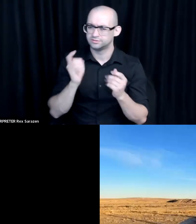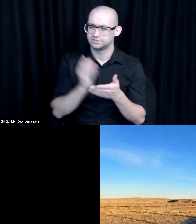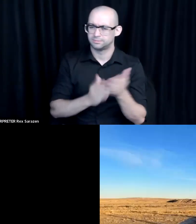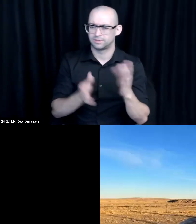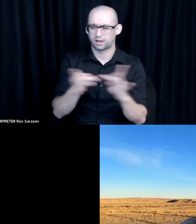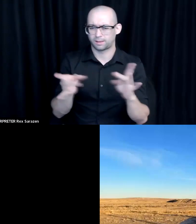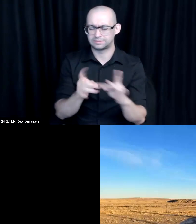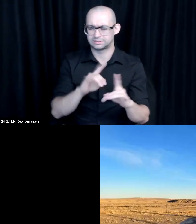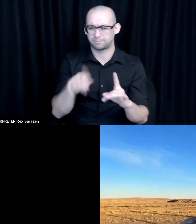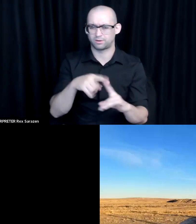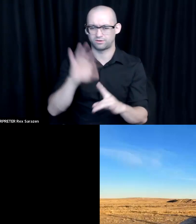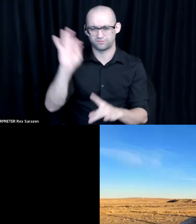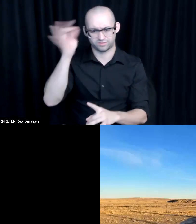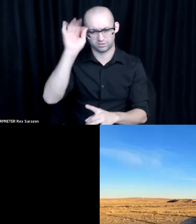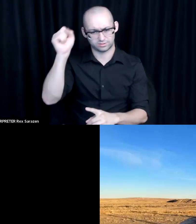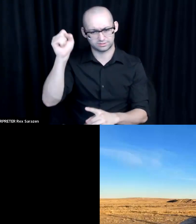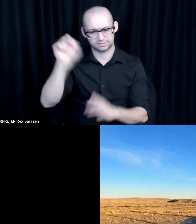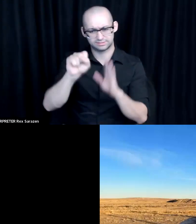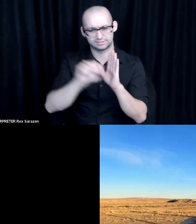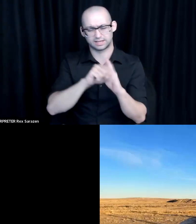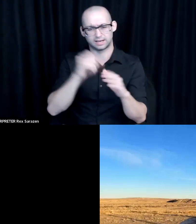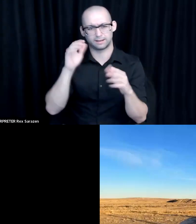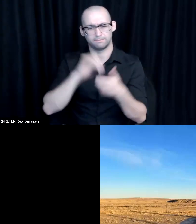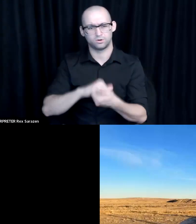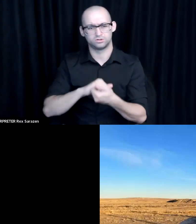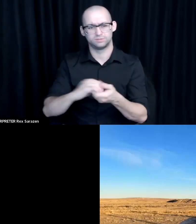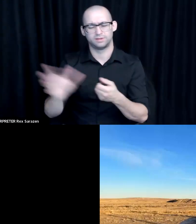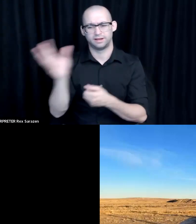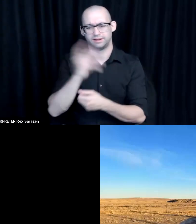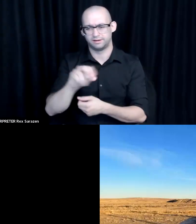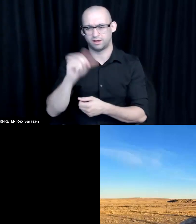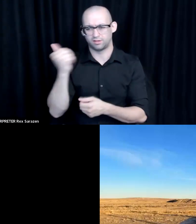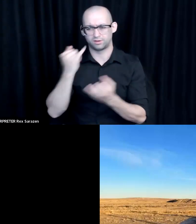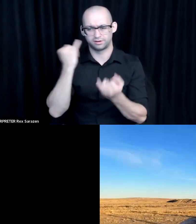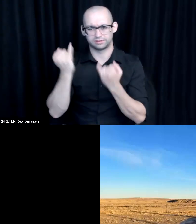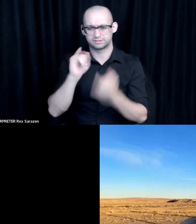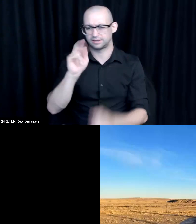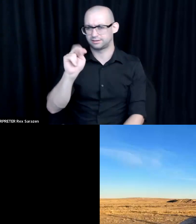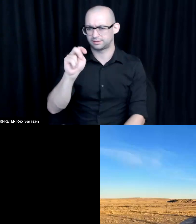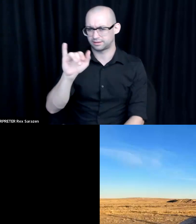partnership, and any new developments that are going on at the NTIA. Yes, thank you.